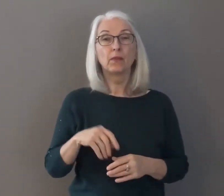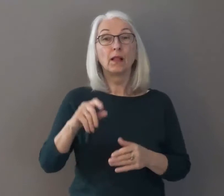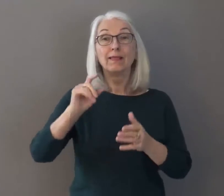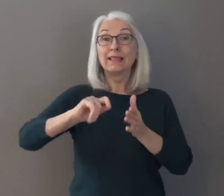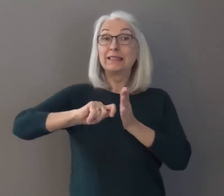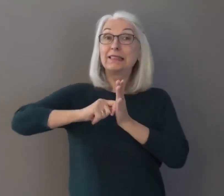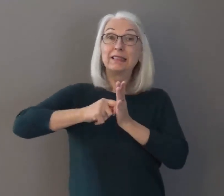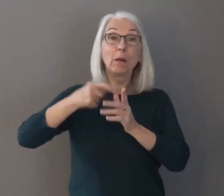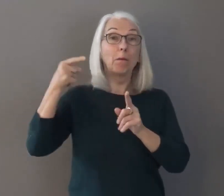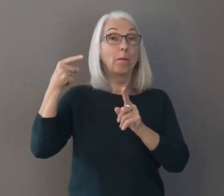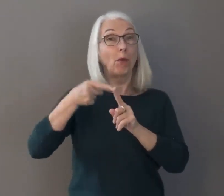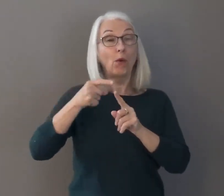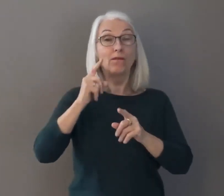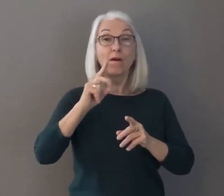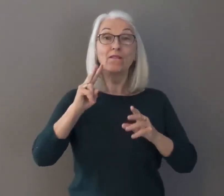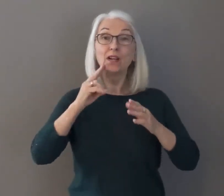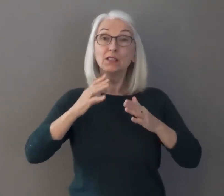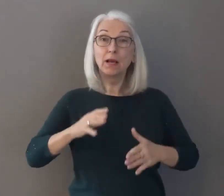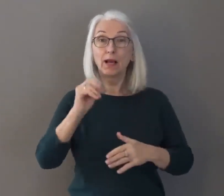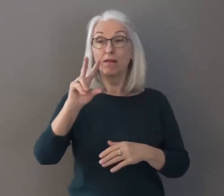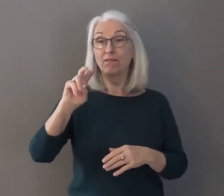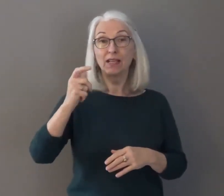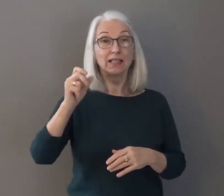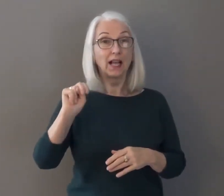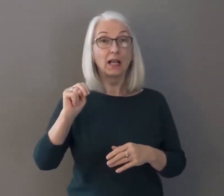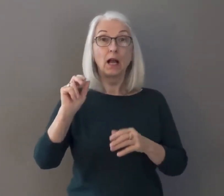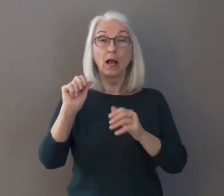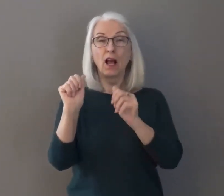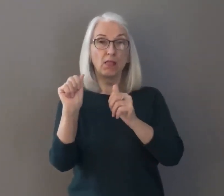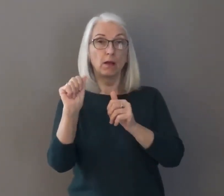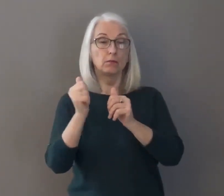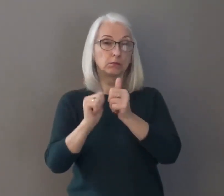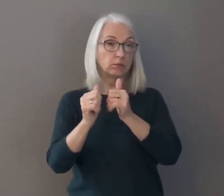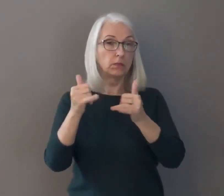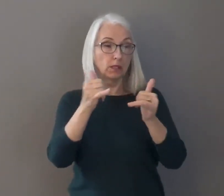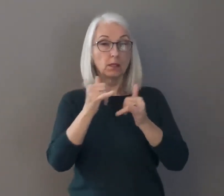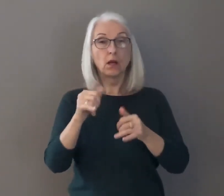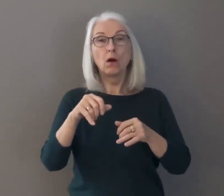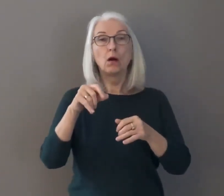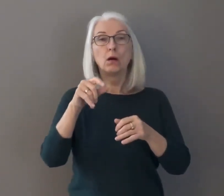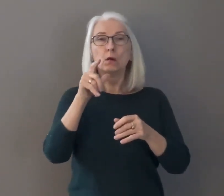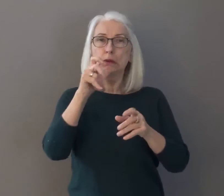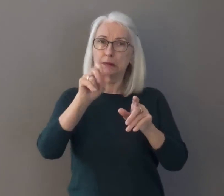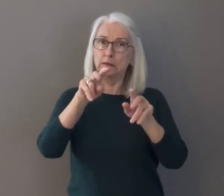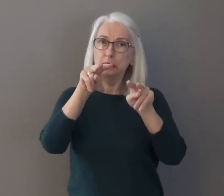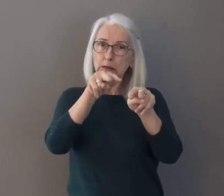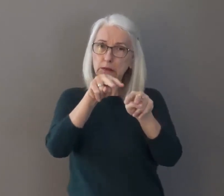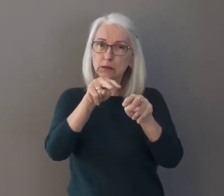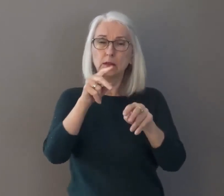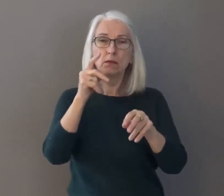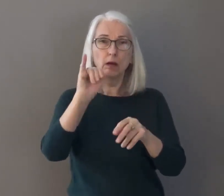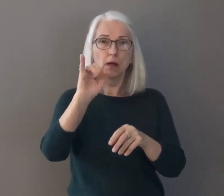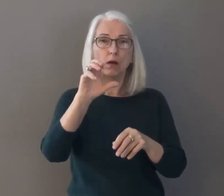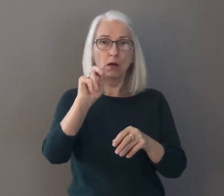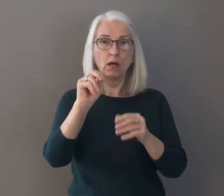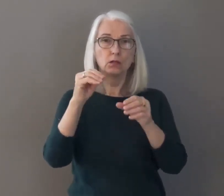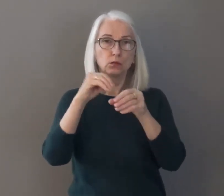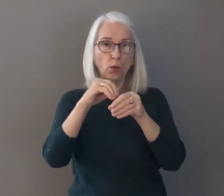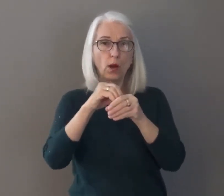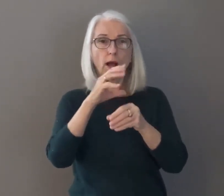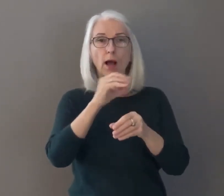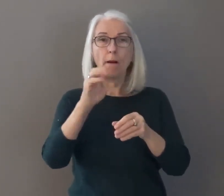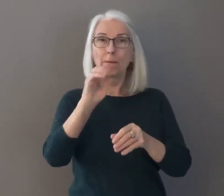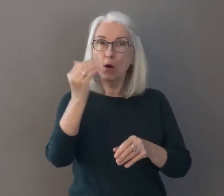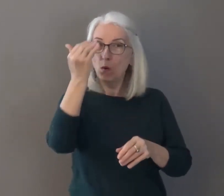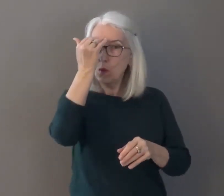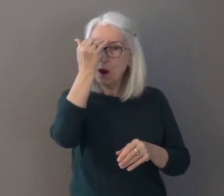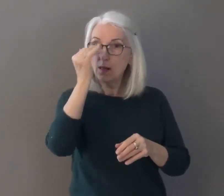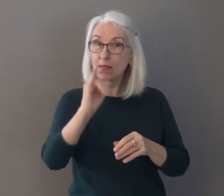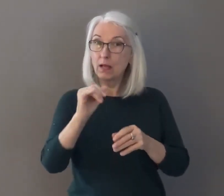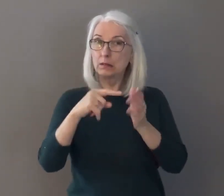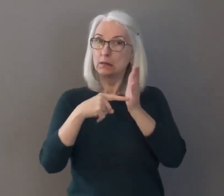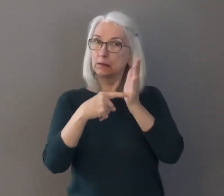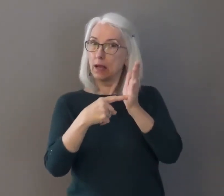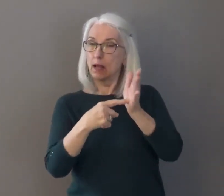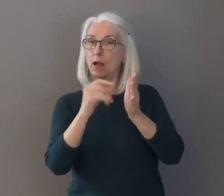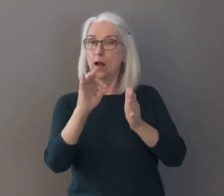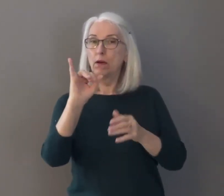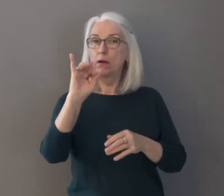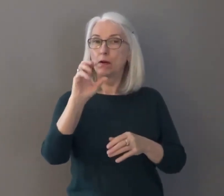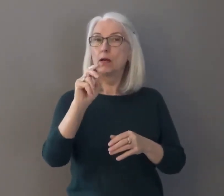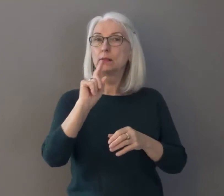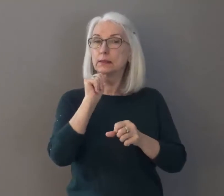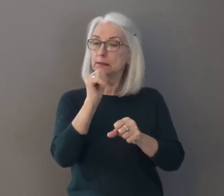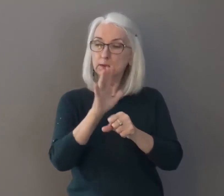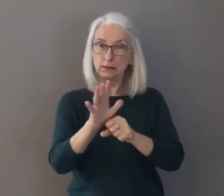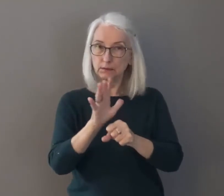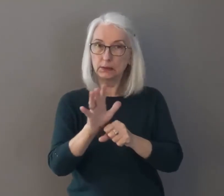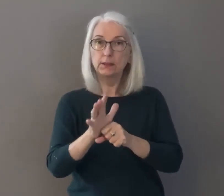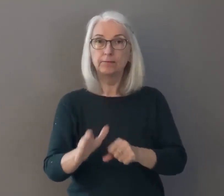The key point for vegetarian and vegan athletes is to monitor iron stores and be aware of the signs of iron deficiency.